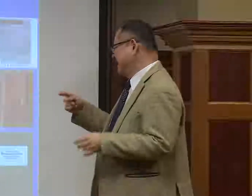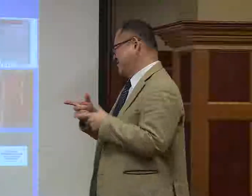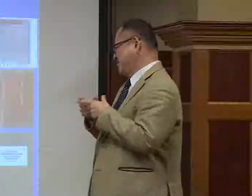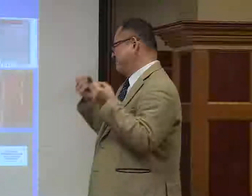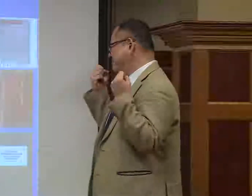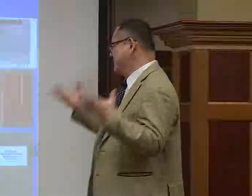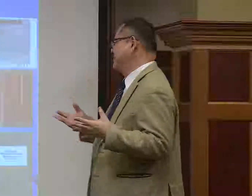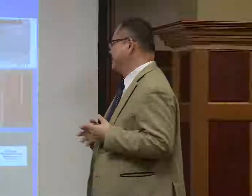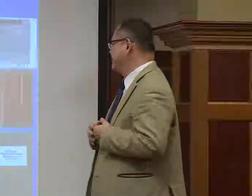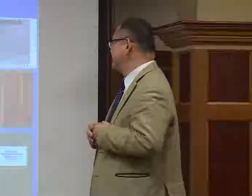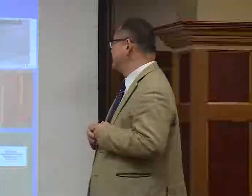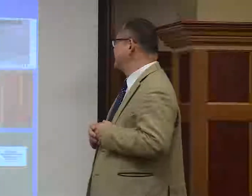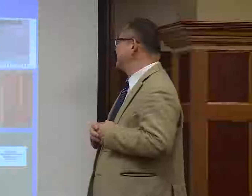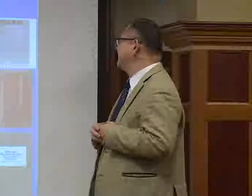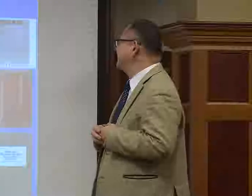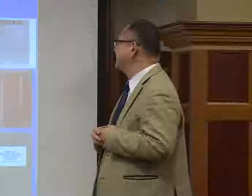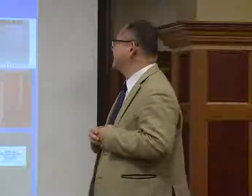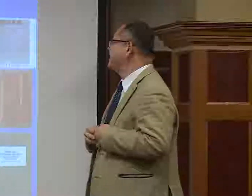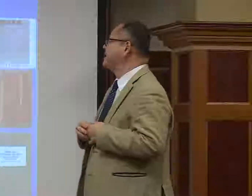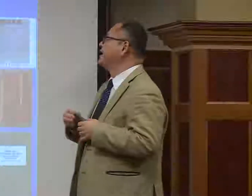are in the Japanese language.